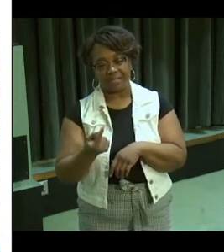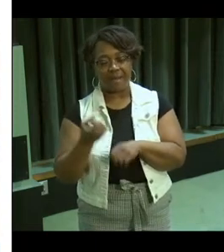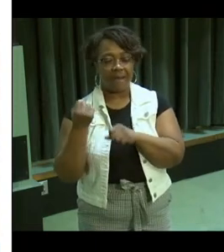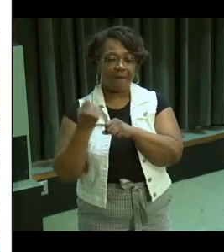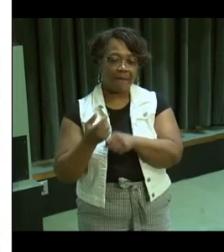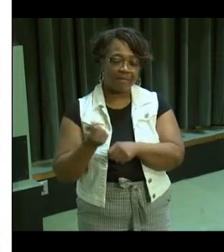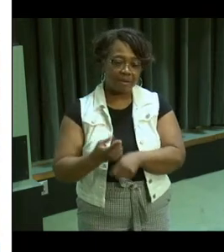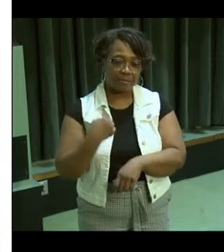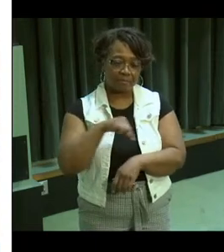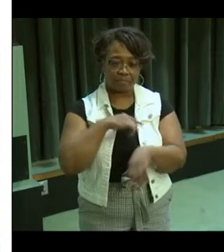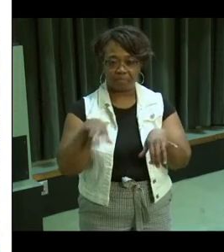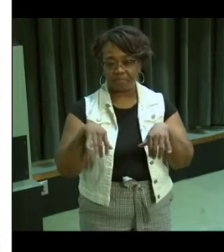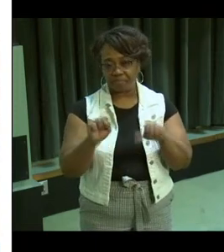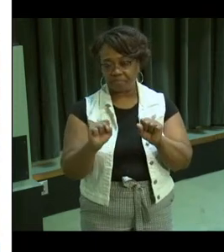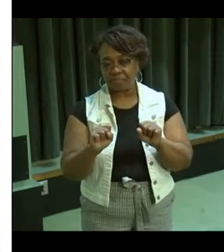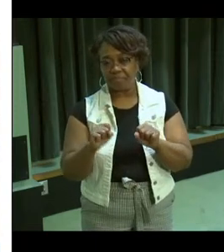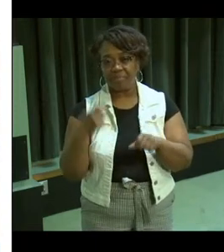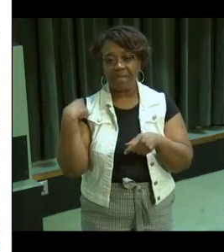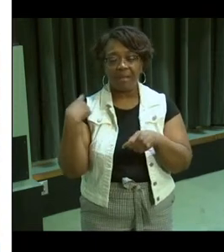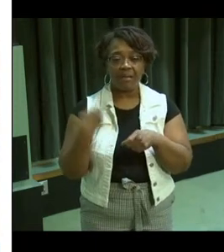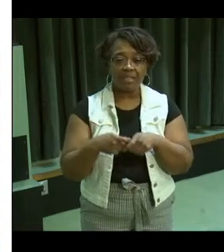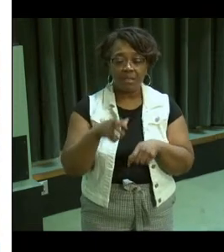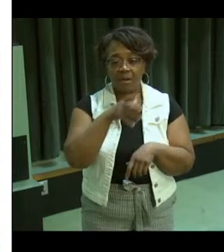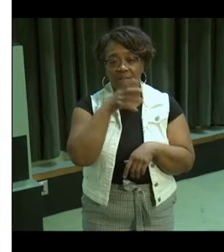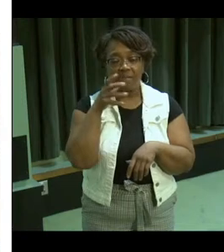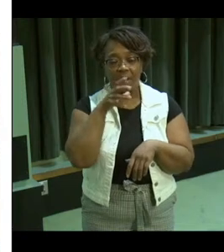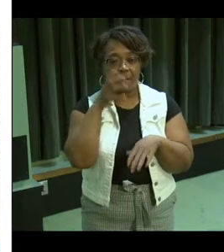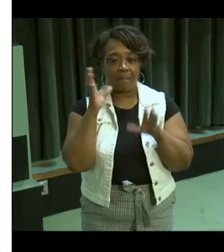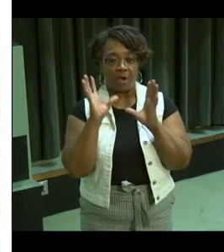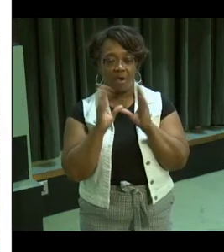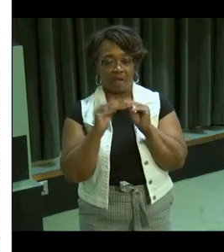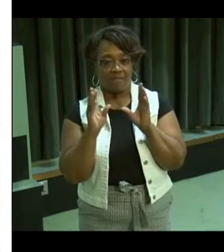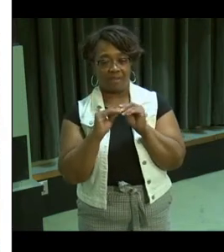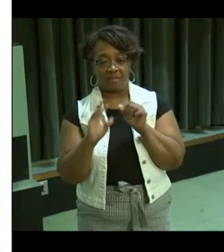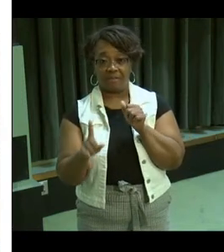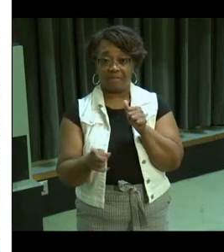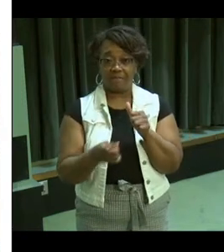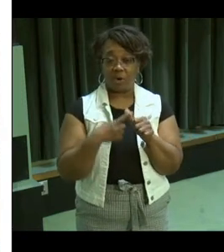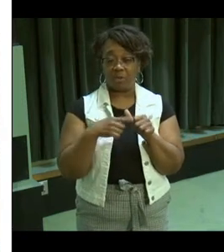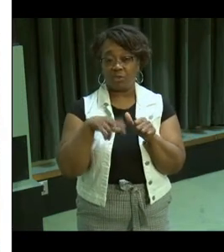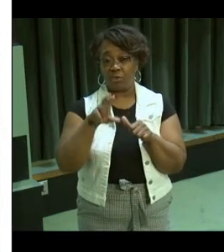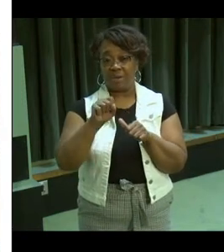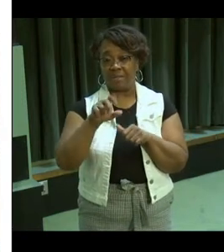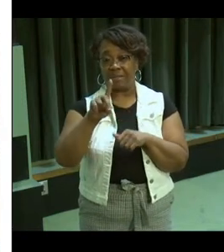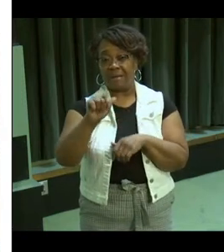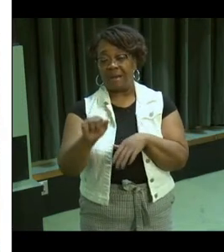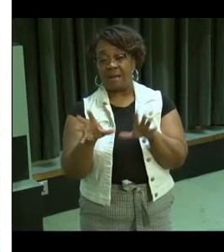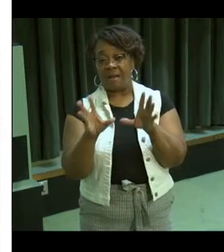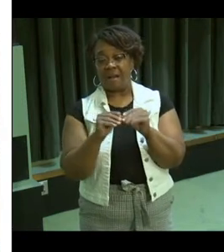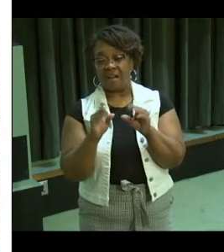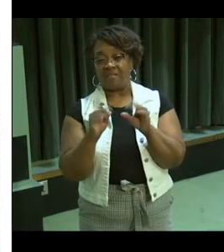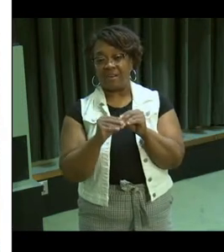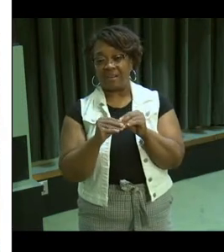every year we host the Latino